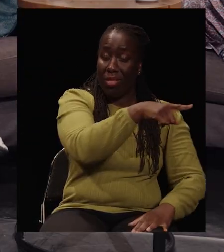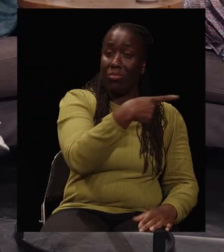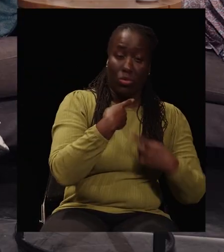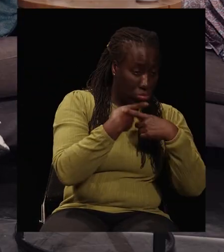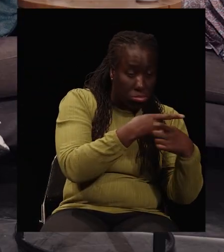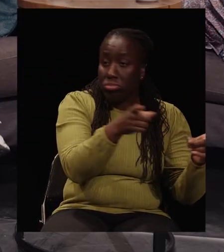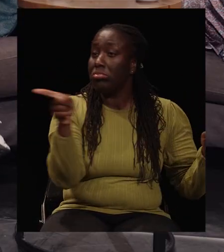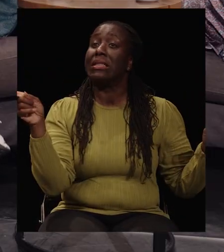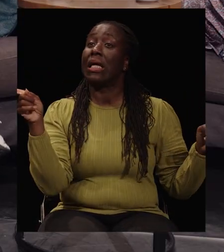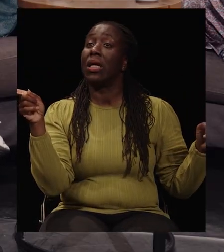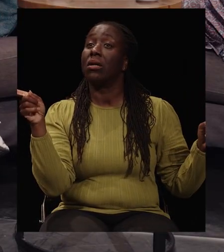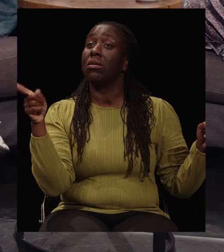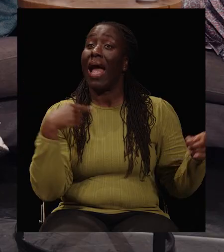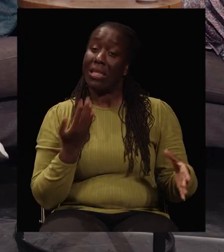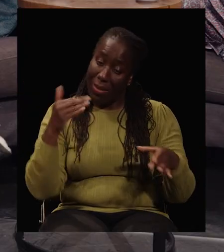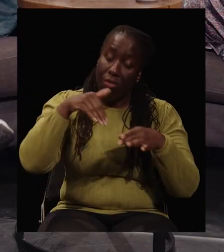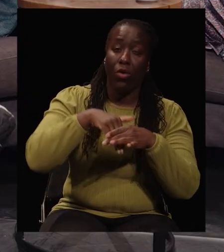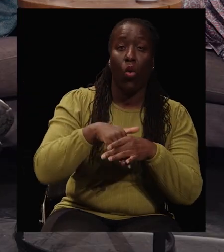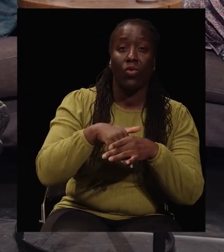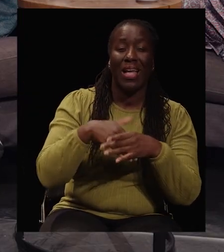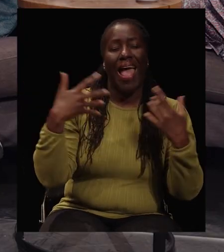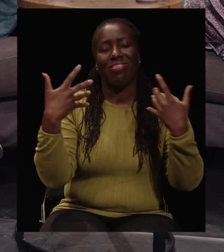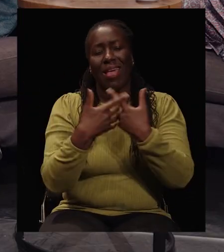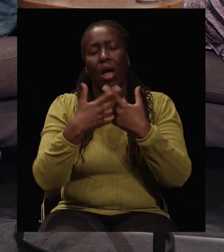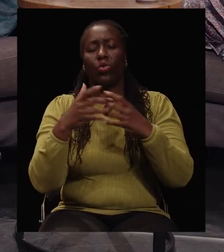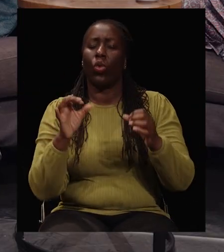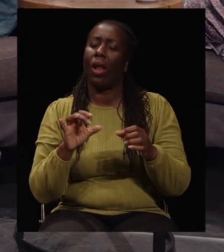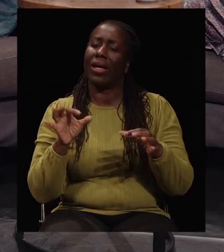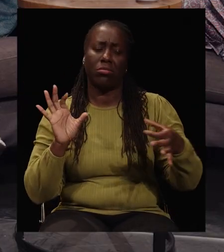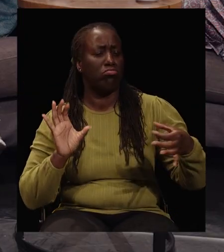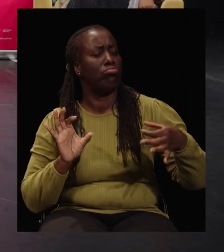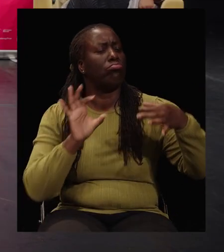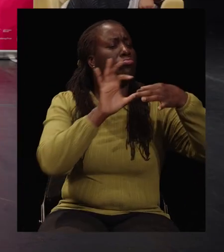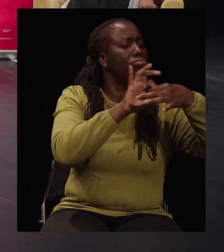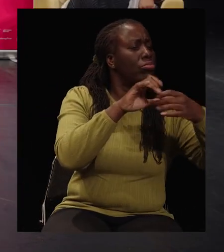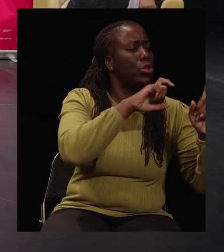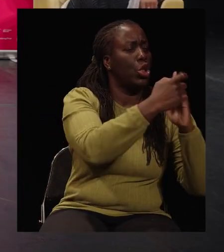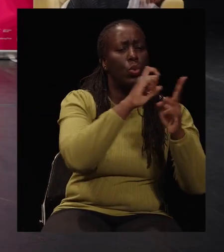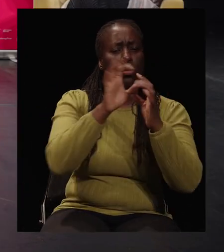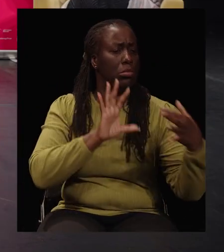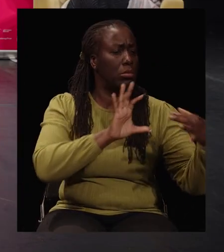has sort of helped bridge that sort of community gap, which has been great, yeah. Let me come back to you, Neil.